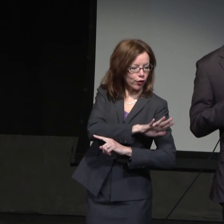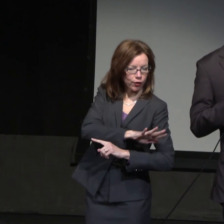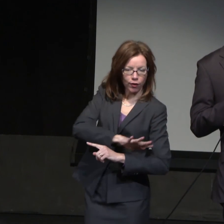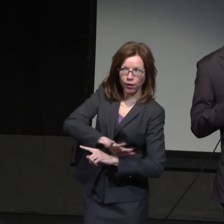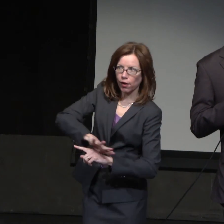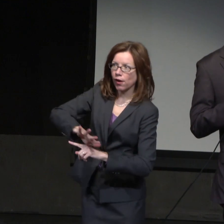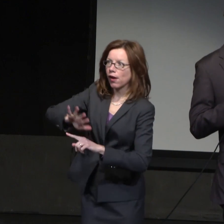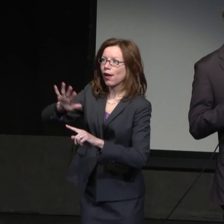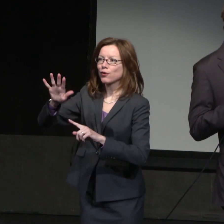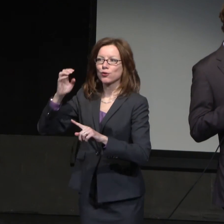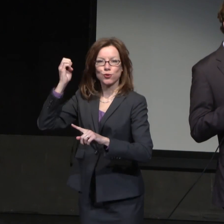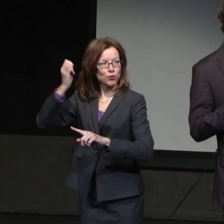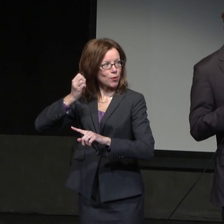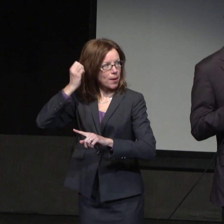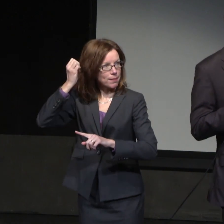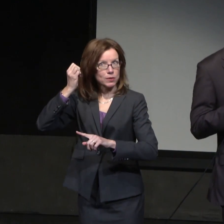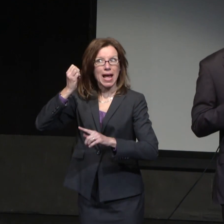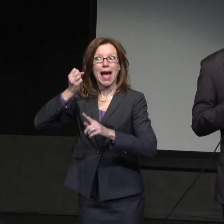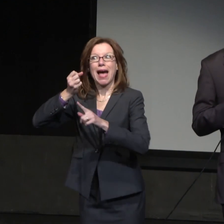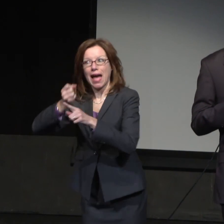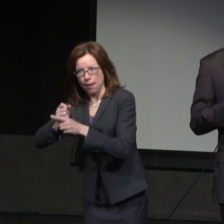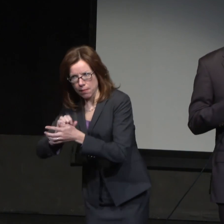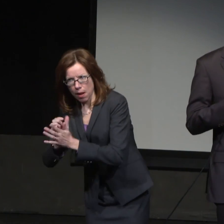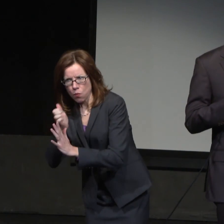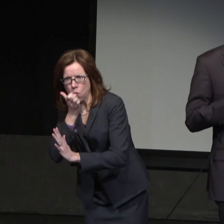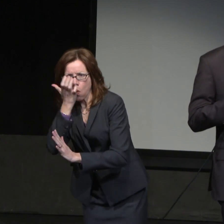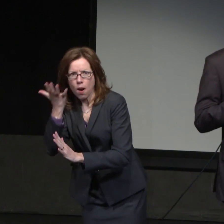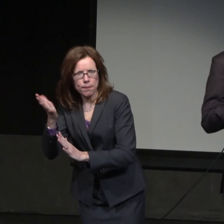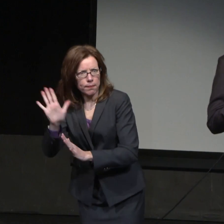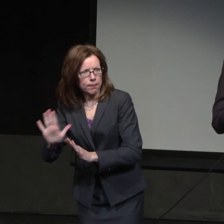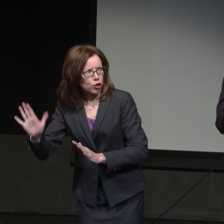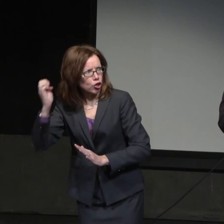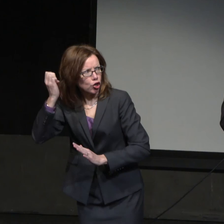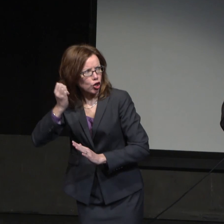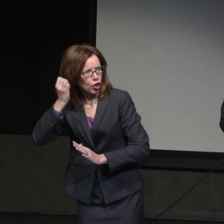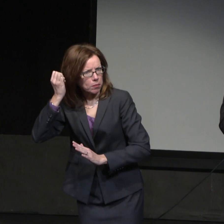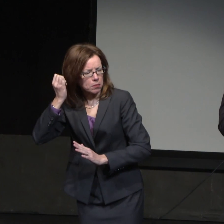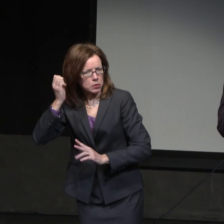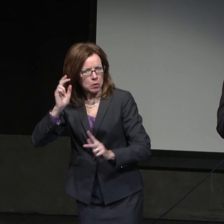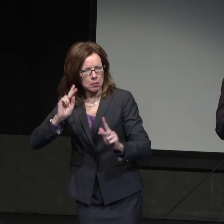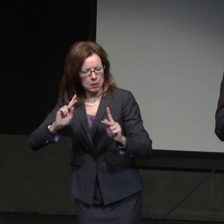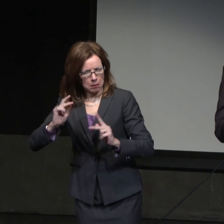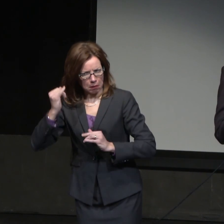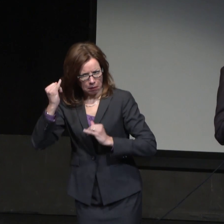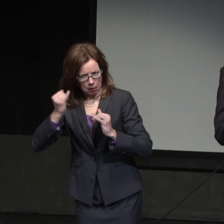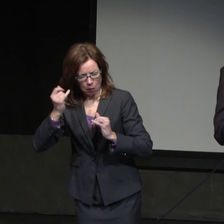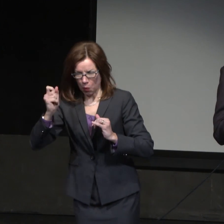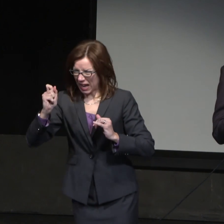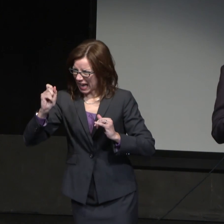So northern Europe is very warm because of this ocean current. So what people are afraid of is if that ocean current slows down